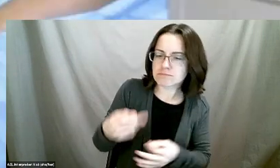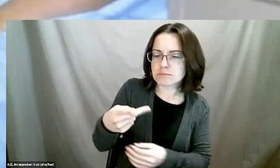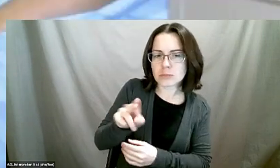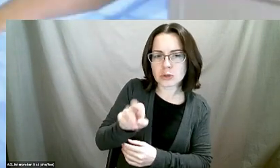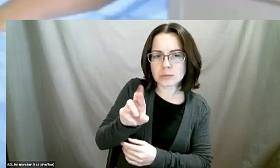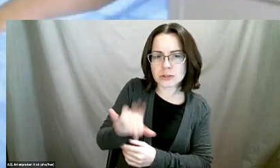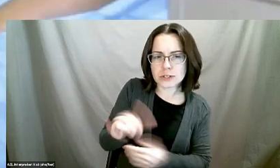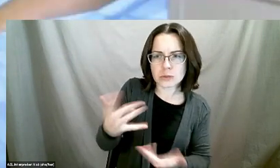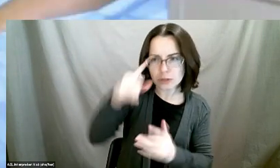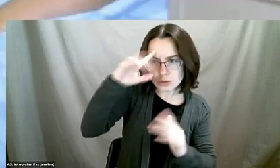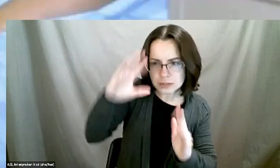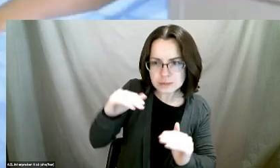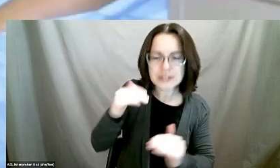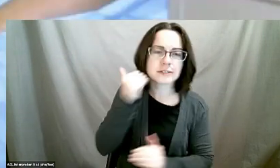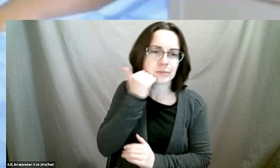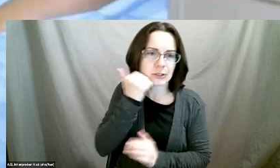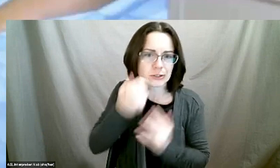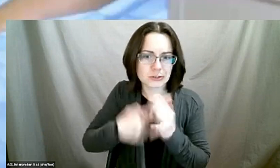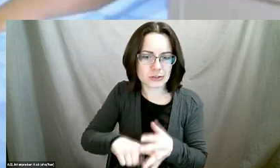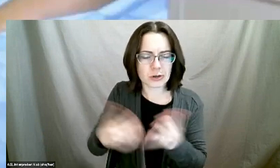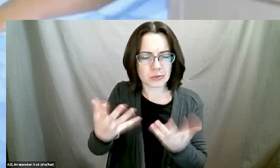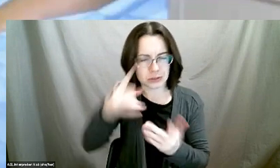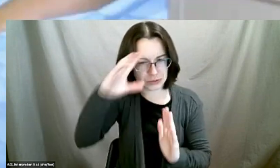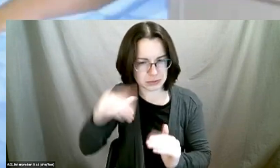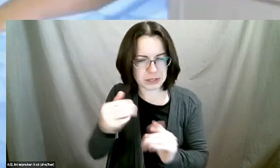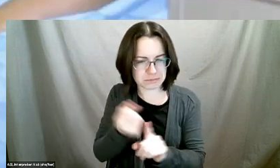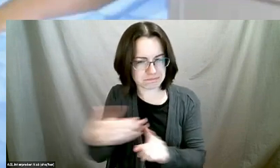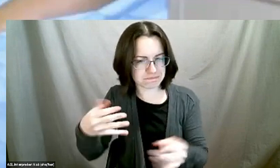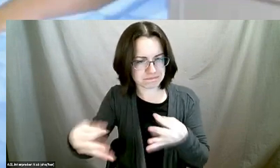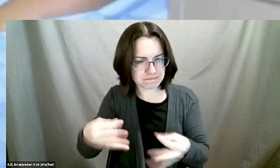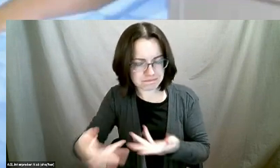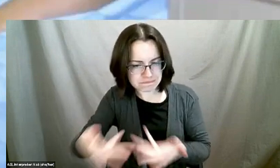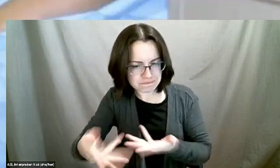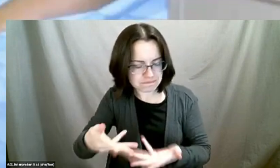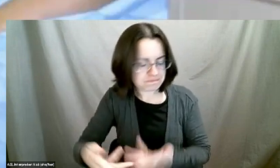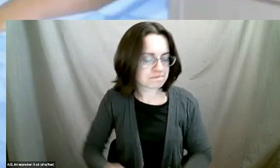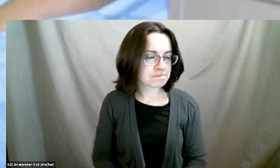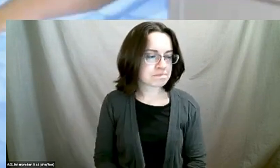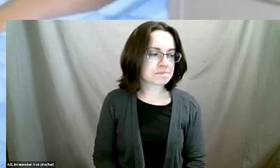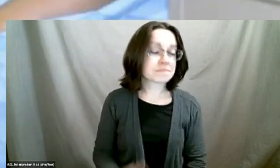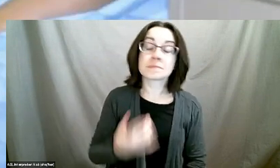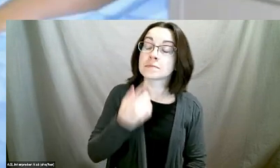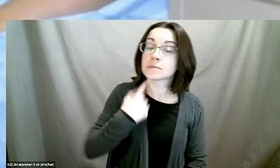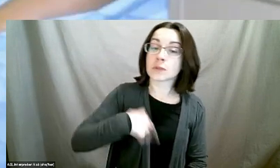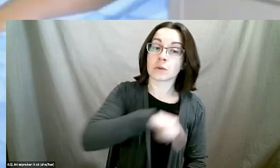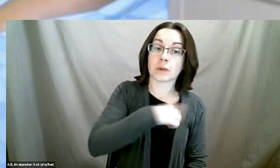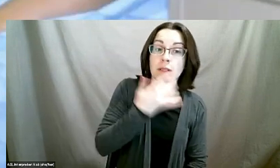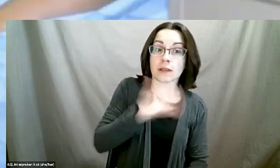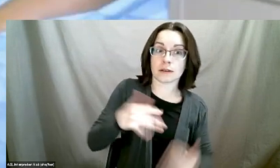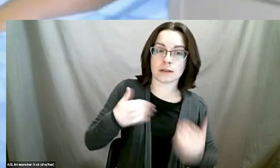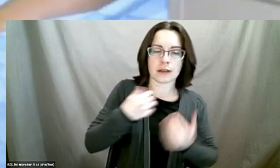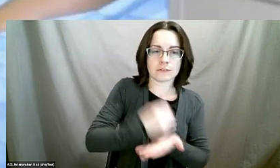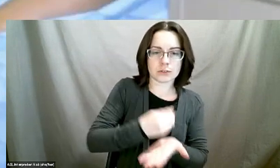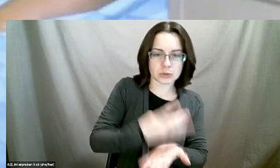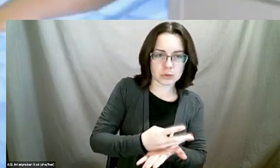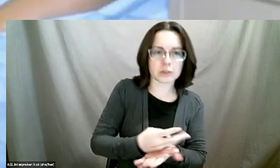We are fortunate to have a social worker and sexual health counselor who work in our clinic with us.